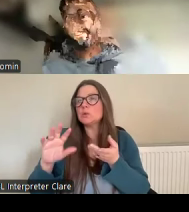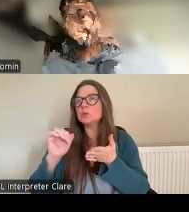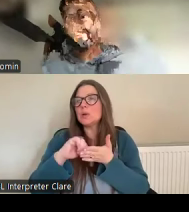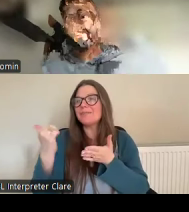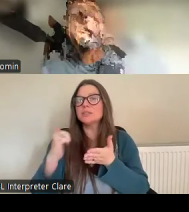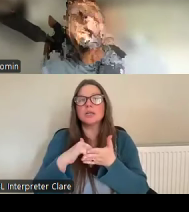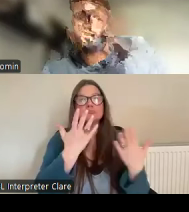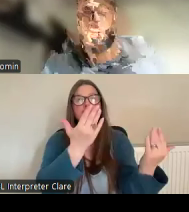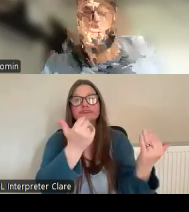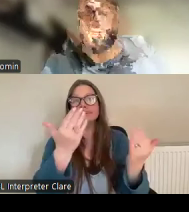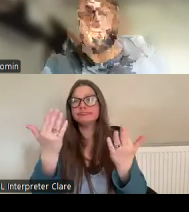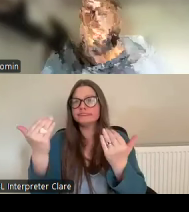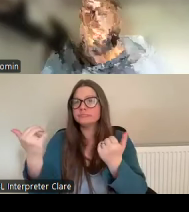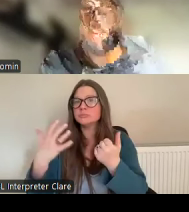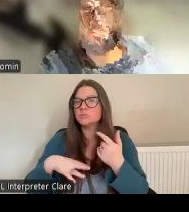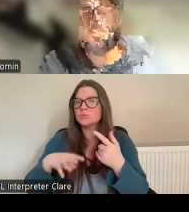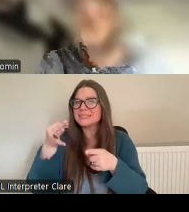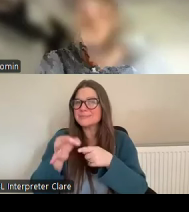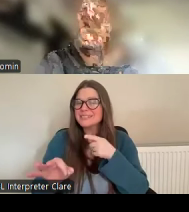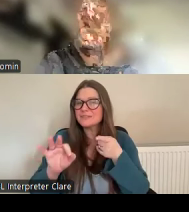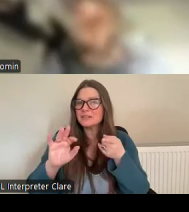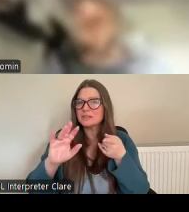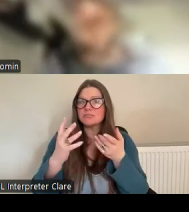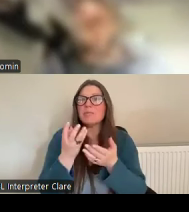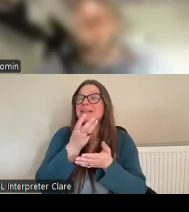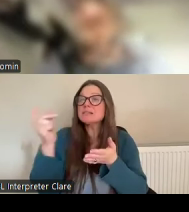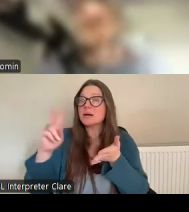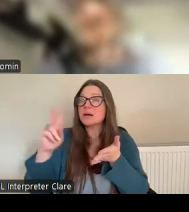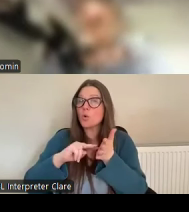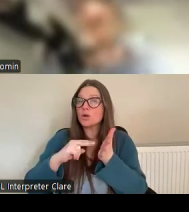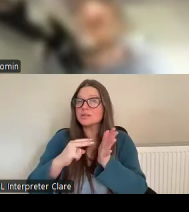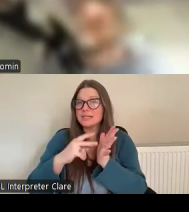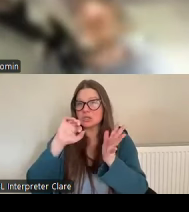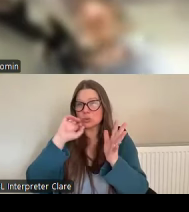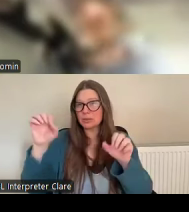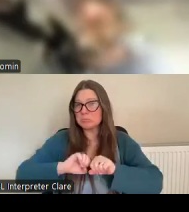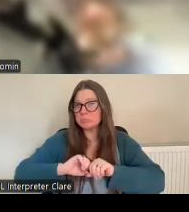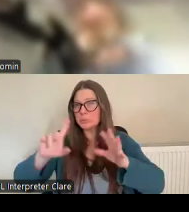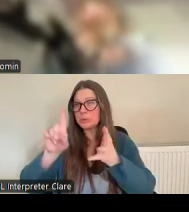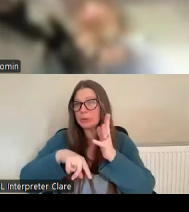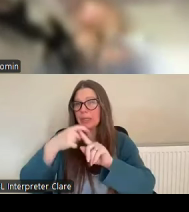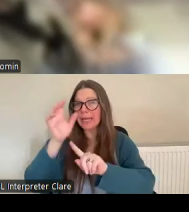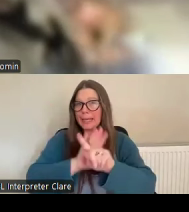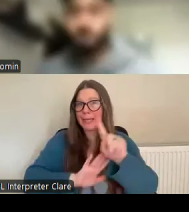Certain organizations like to advertise to the whole of the UK. For us, the best museum ever is based in Newcastle.